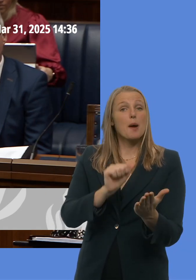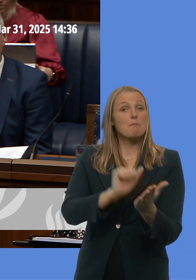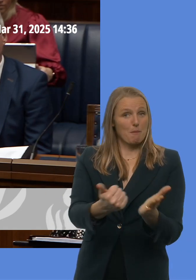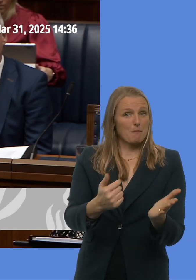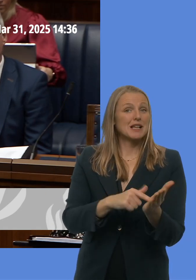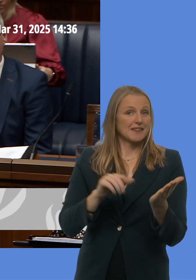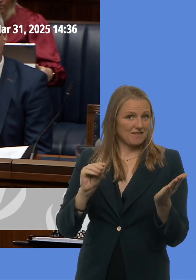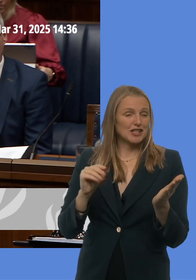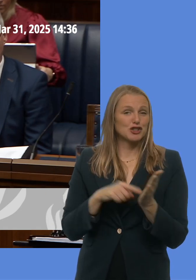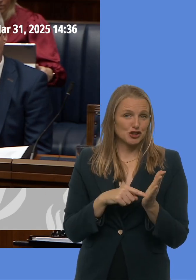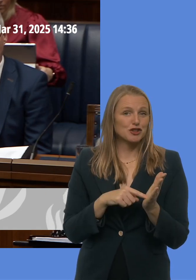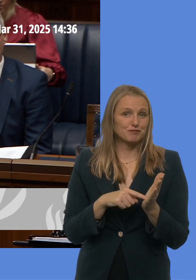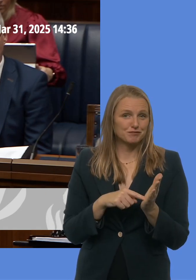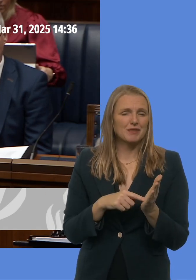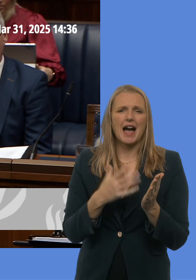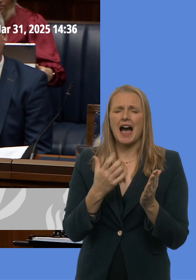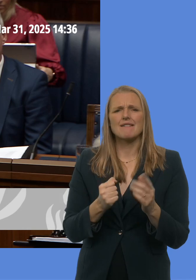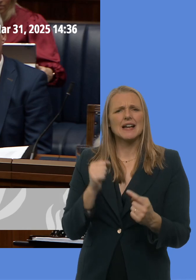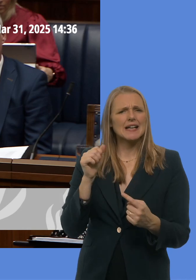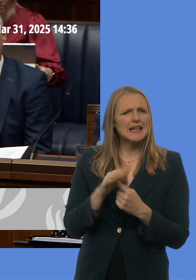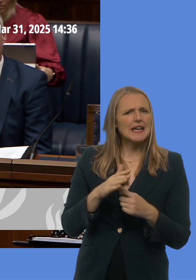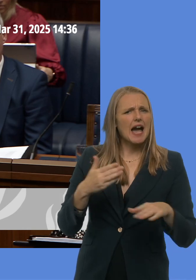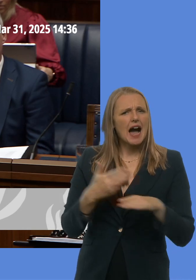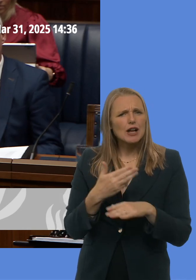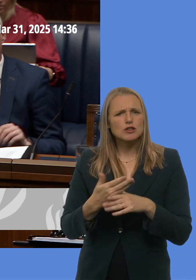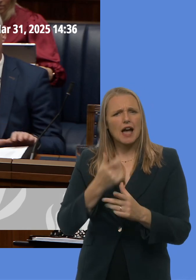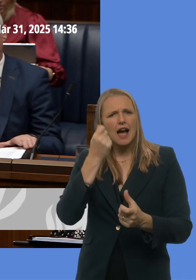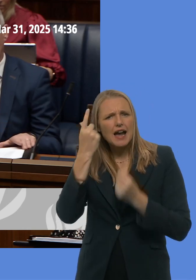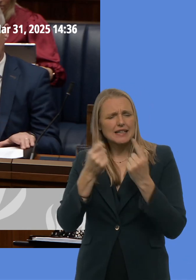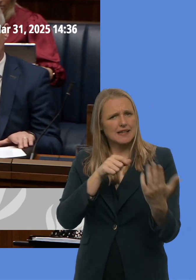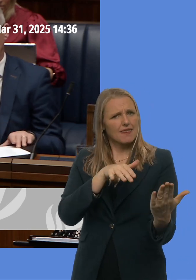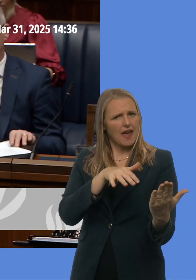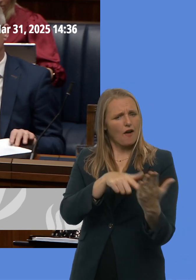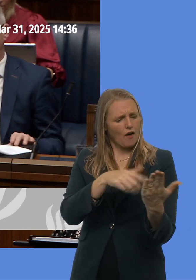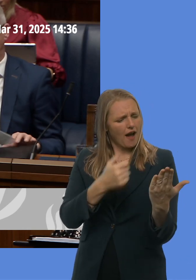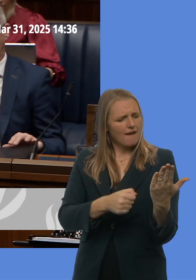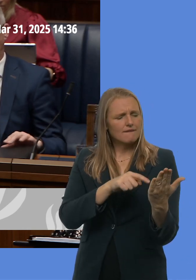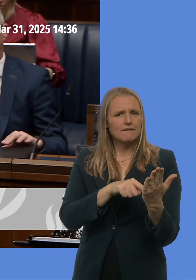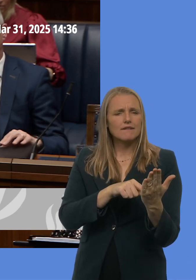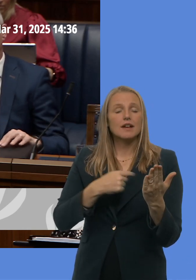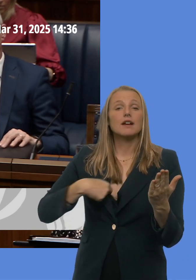A number of key actions and schemes arise from that. We have asked in particular that the Victims